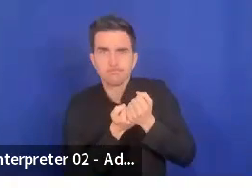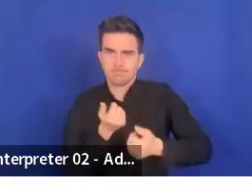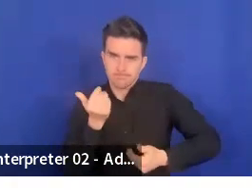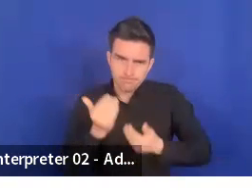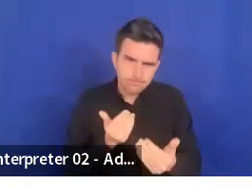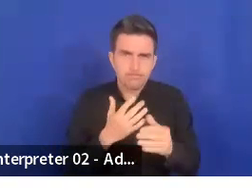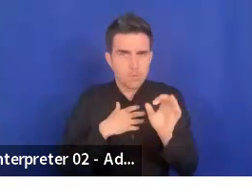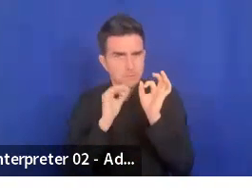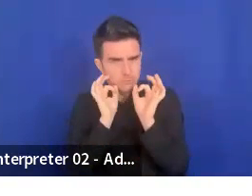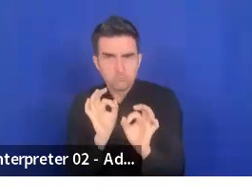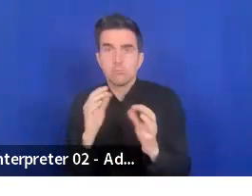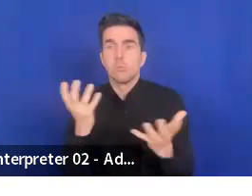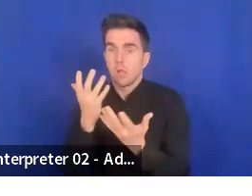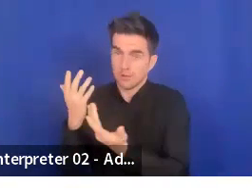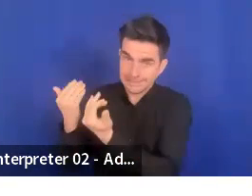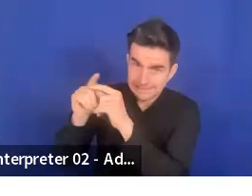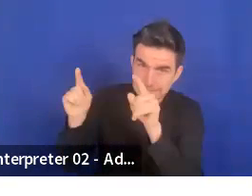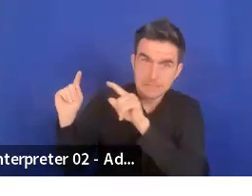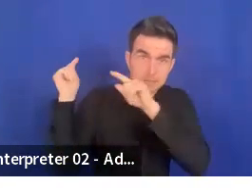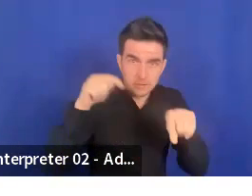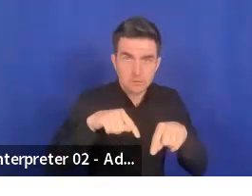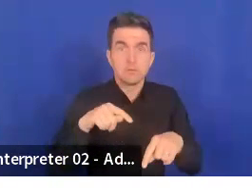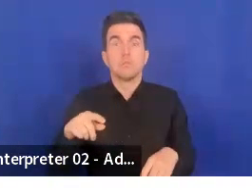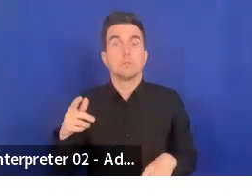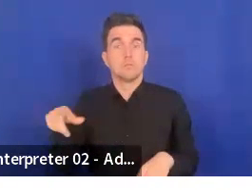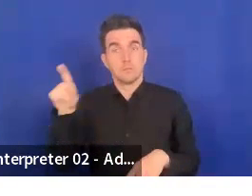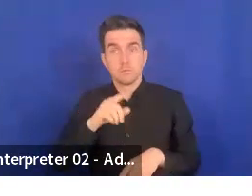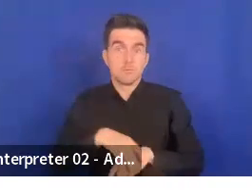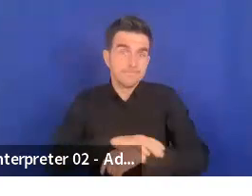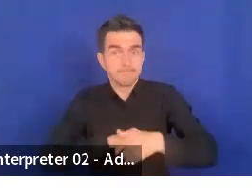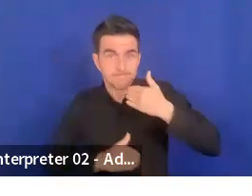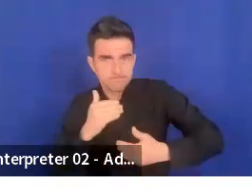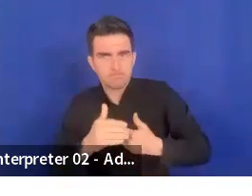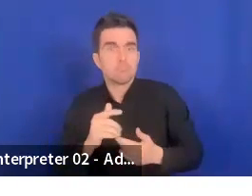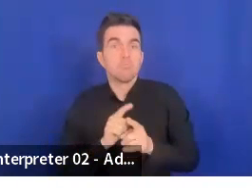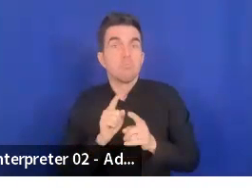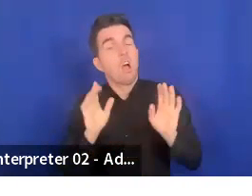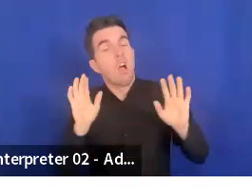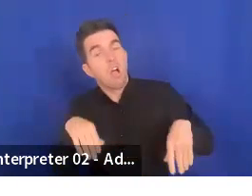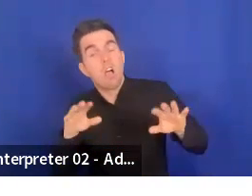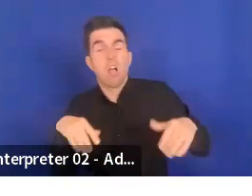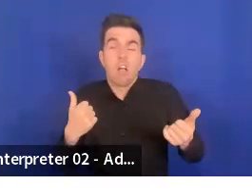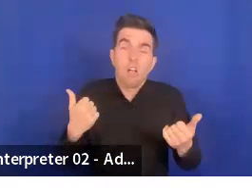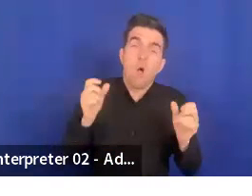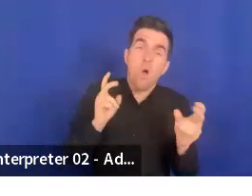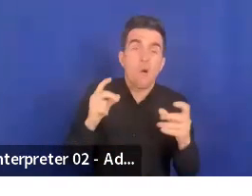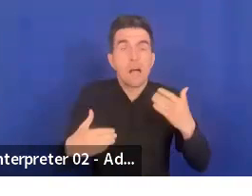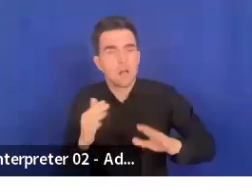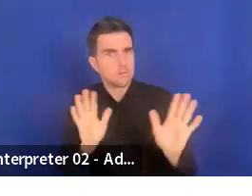the commitments that they make are ambitious, bold, that they are really action oriented,